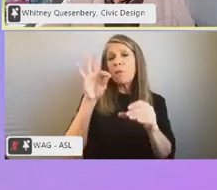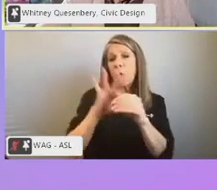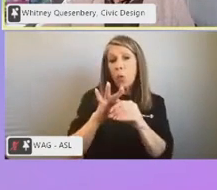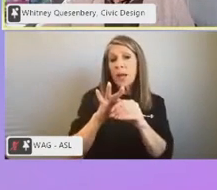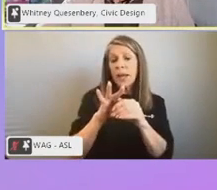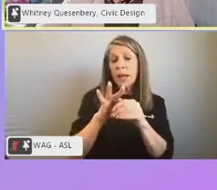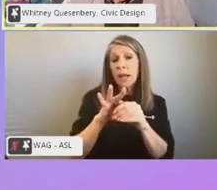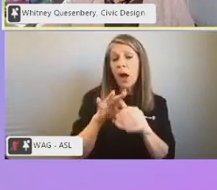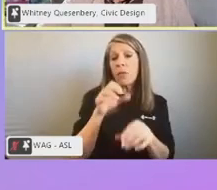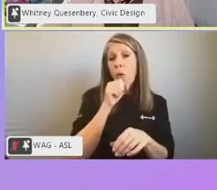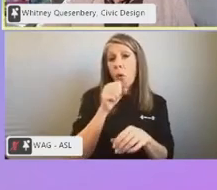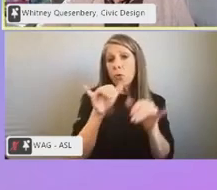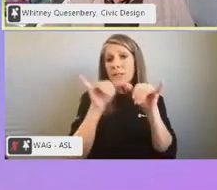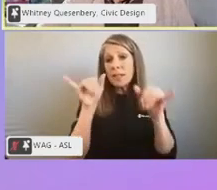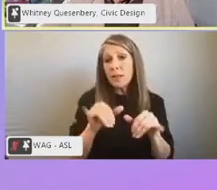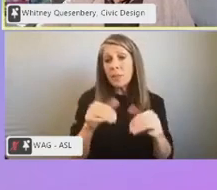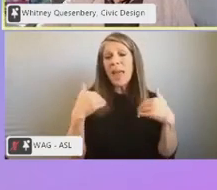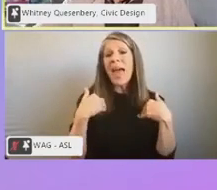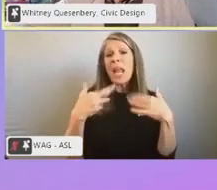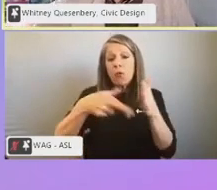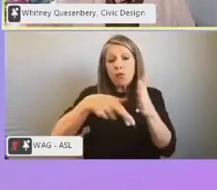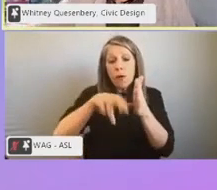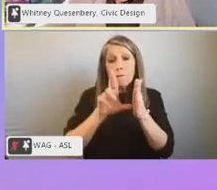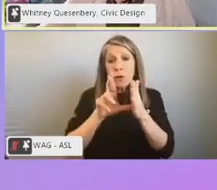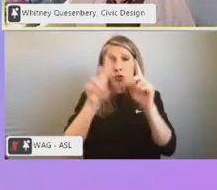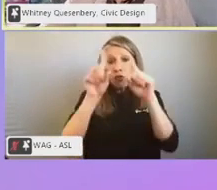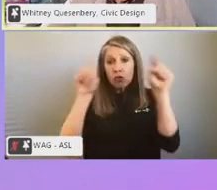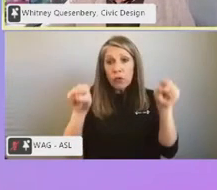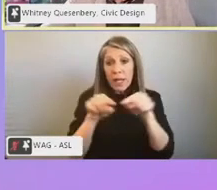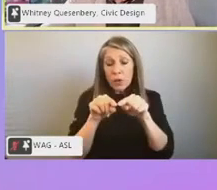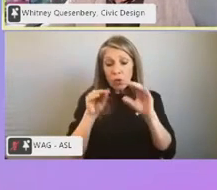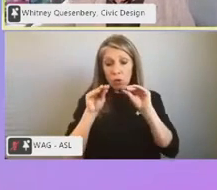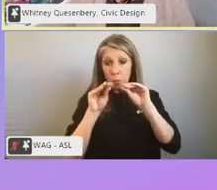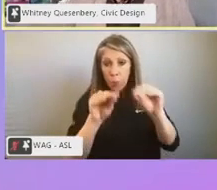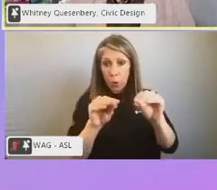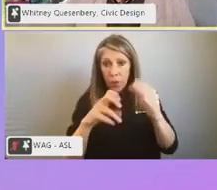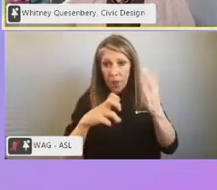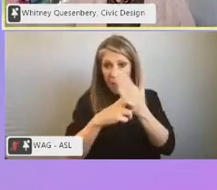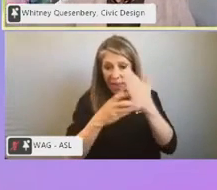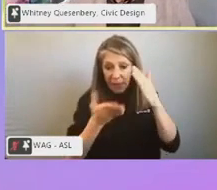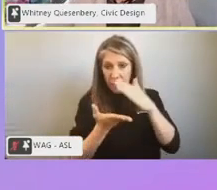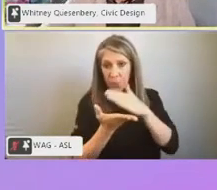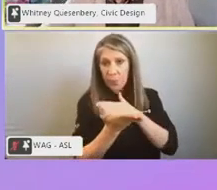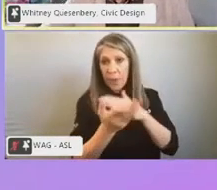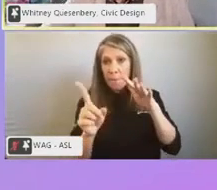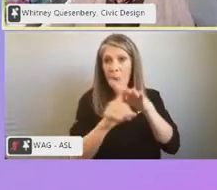observation project of the new voting system last November. About 110 people voted on the new system, and